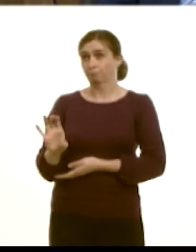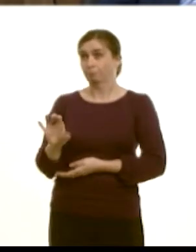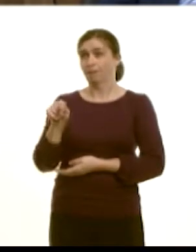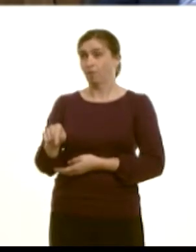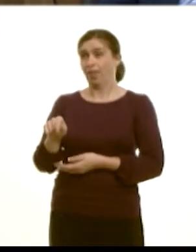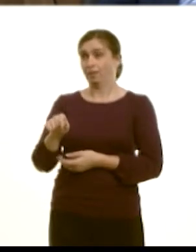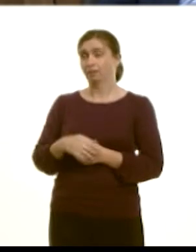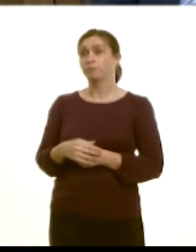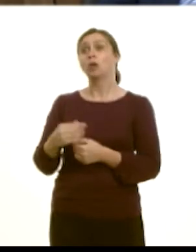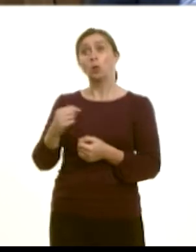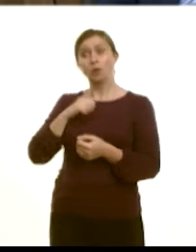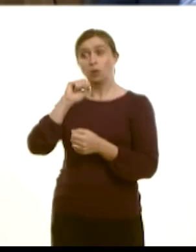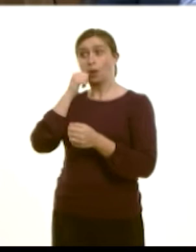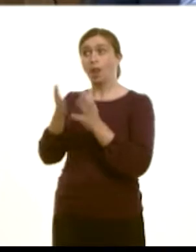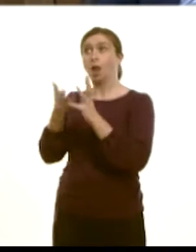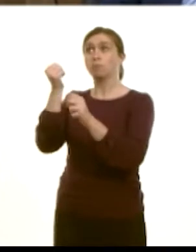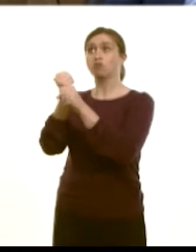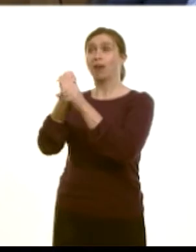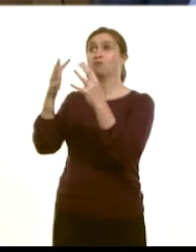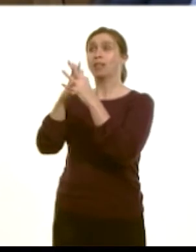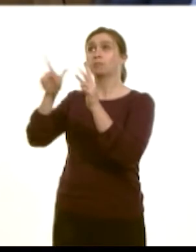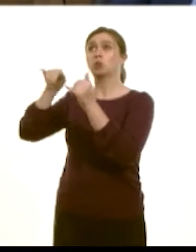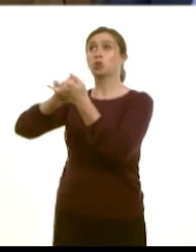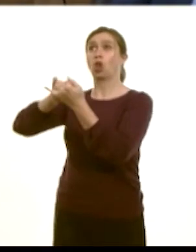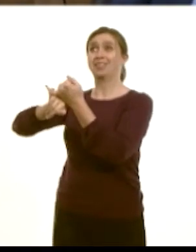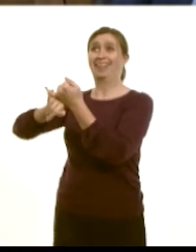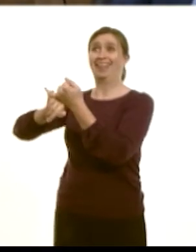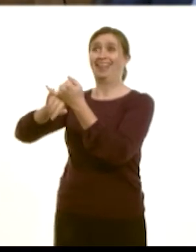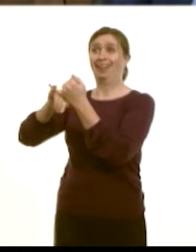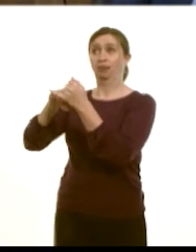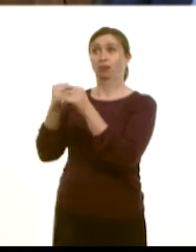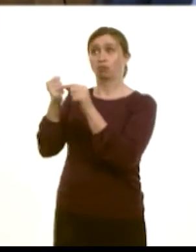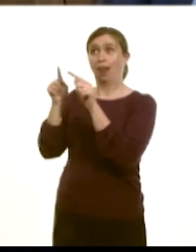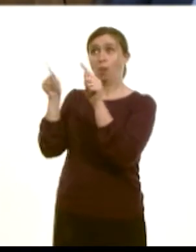We are, of course, paying for the upgrade of the Wrexham to Saltney Junction section of the line, which will enable there to be better working of the line.